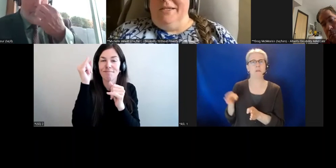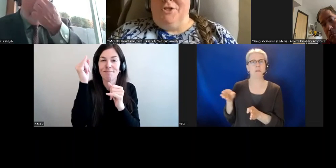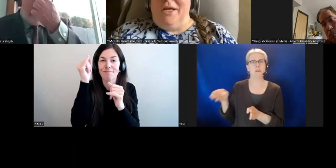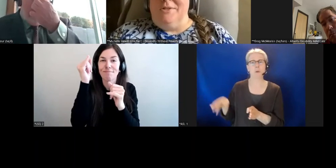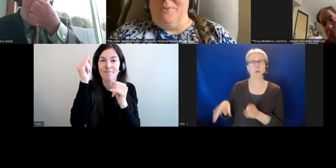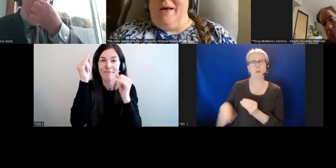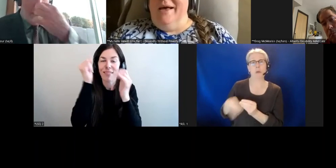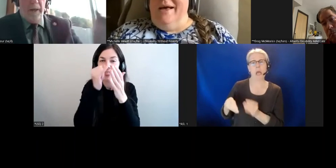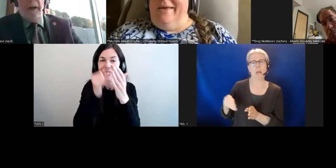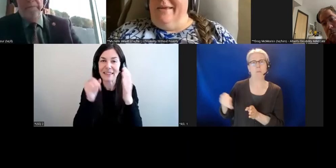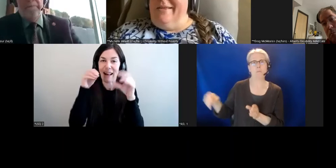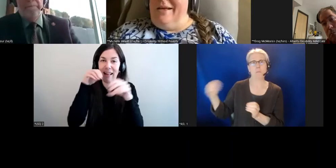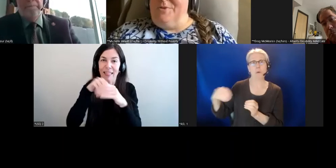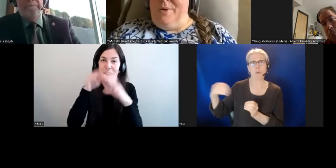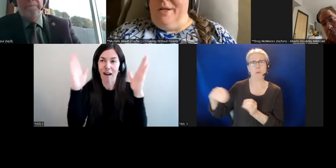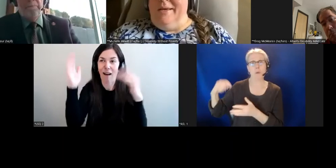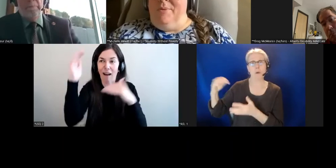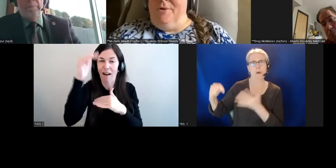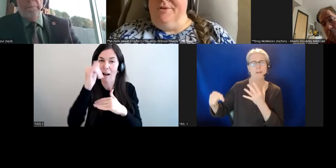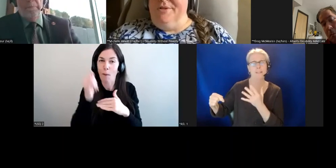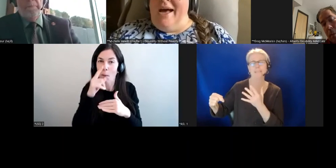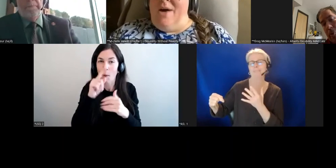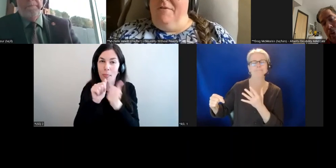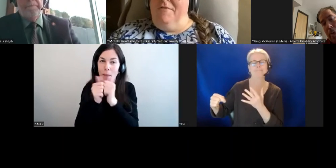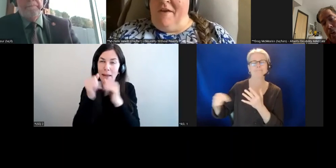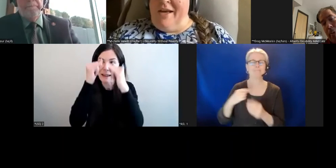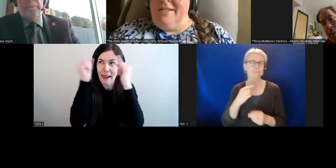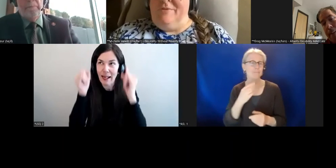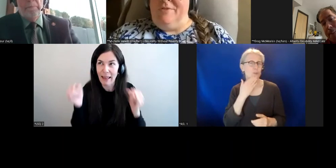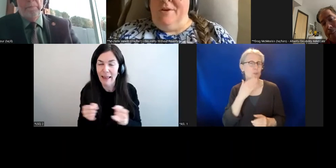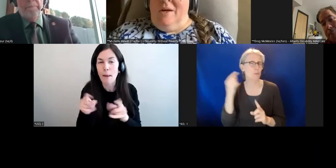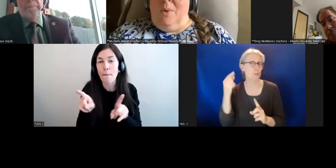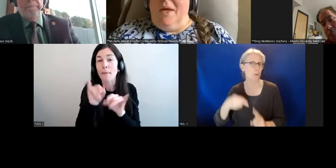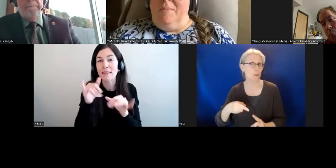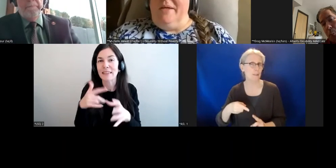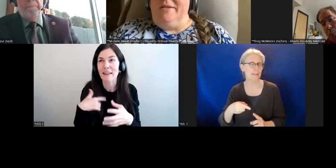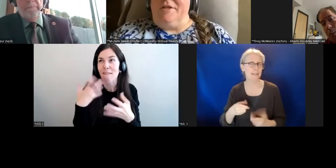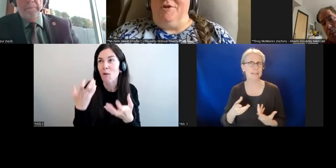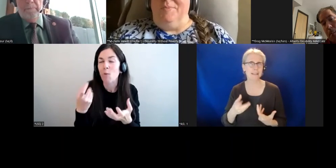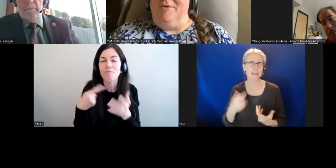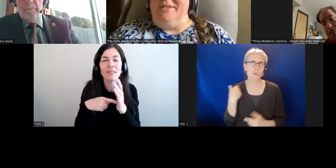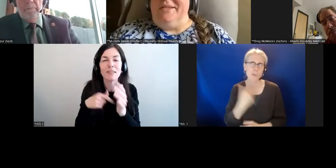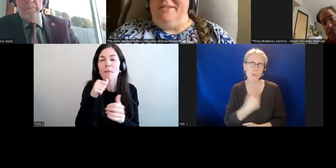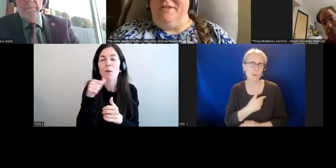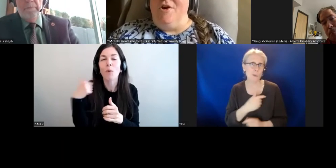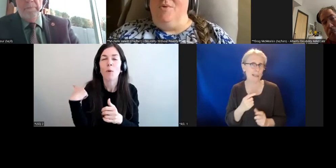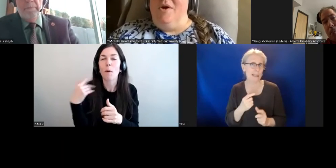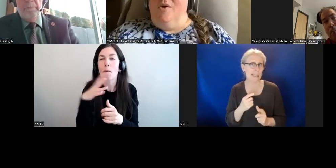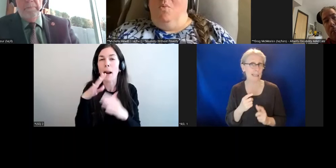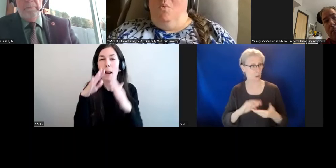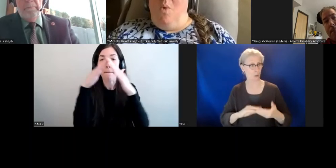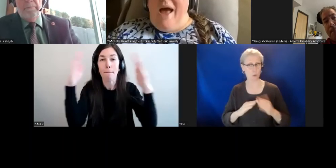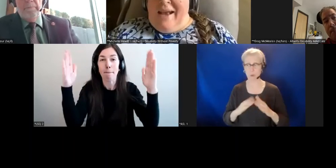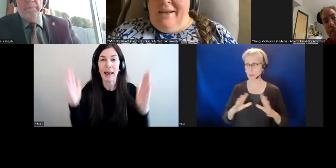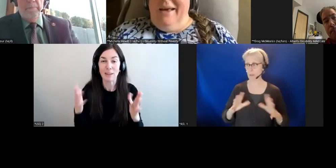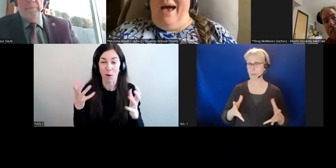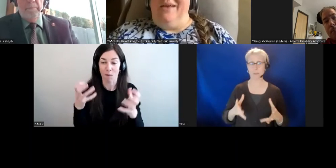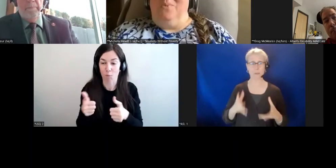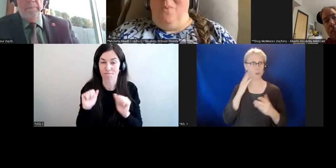THAT ADDITION ELSEWHERE, THAT'S IMPORTANT HOW EFFECTIVE WE CAN BE AS A COMMUNITY TO KNOW WHEN